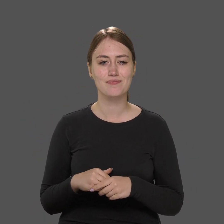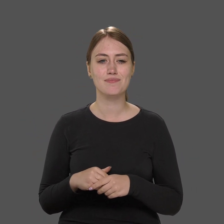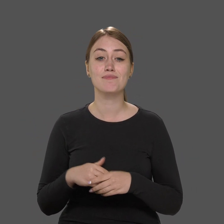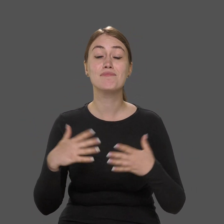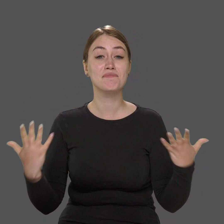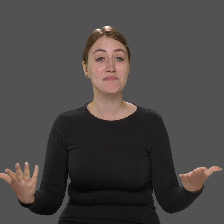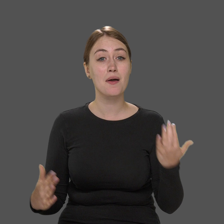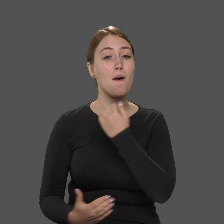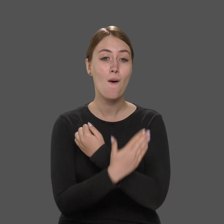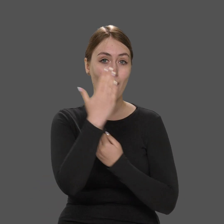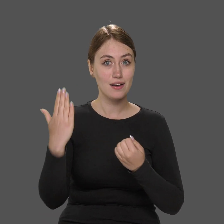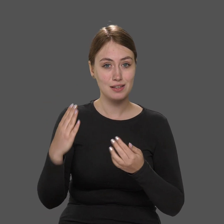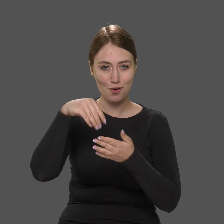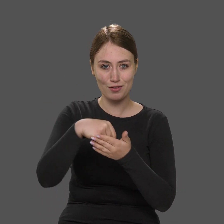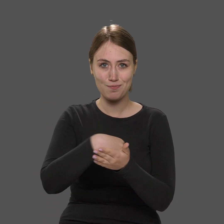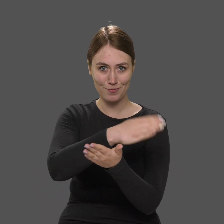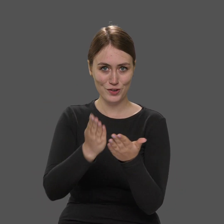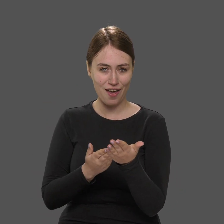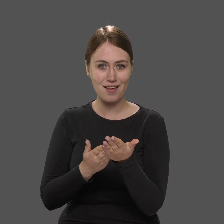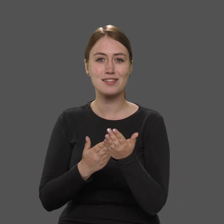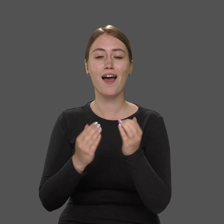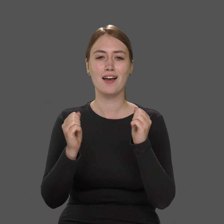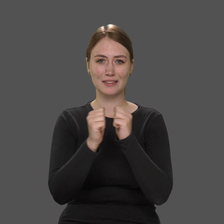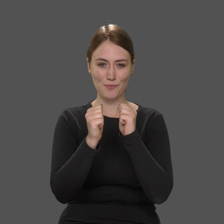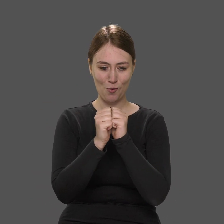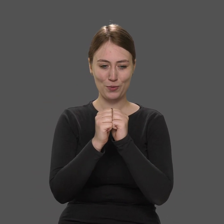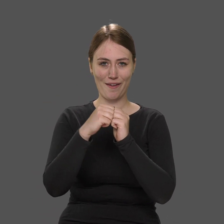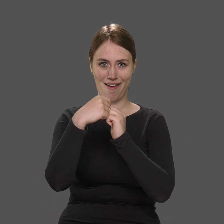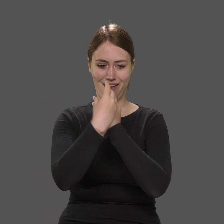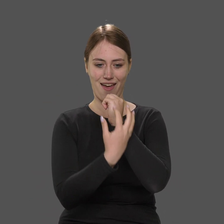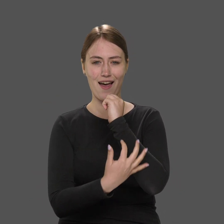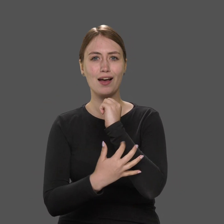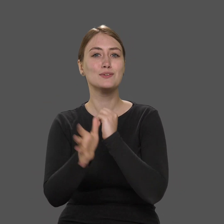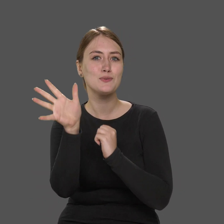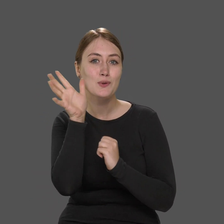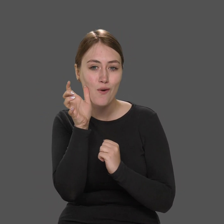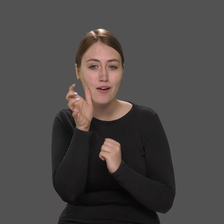It turned out that a part of the auditory cortex,